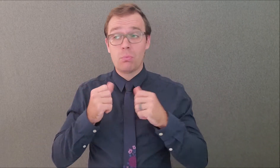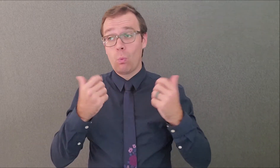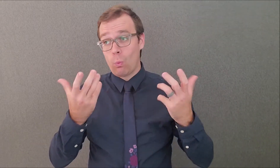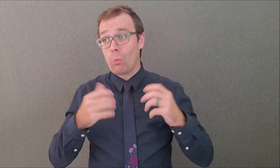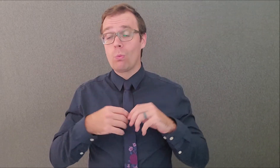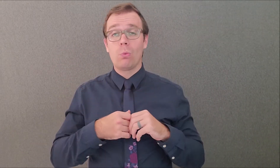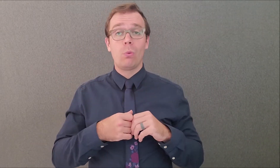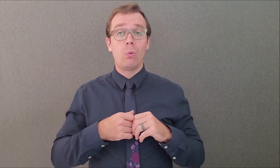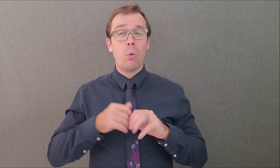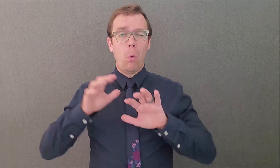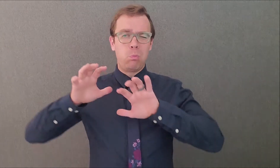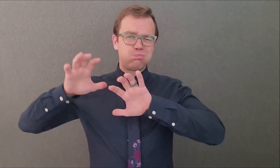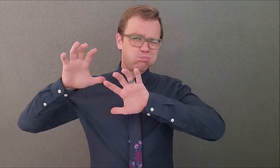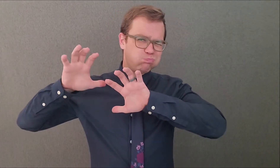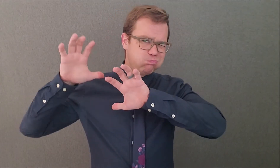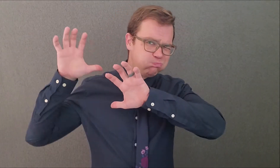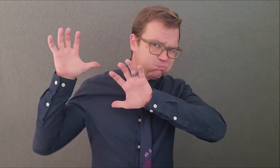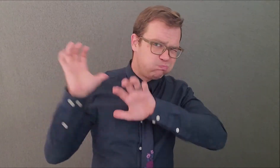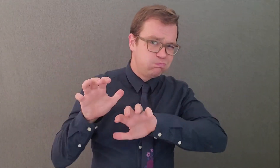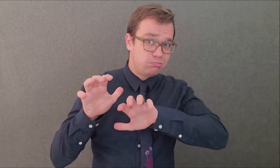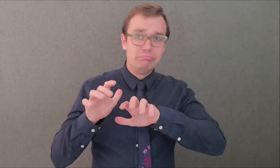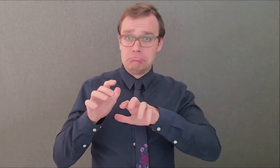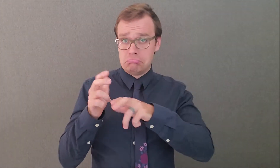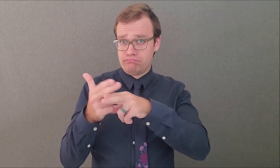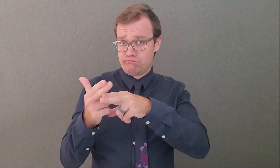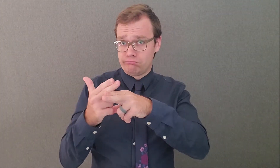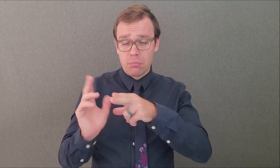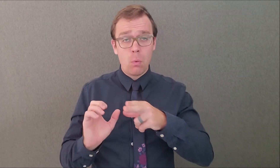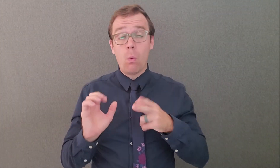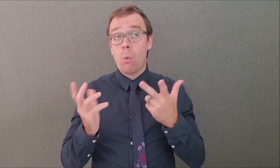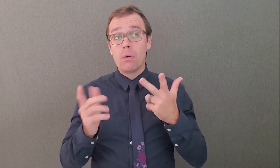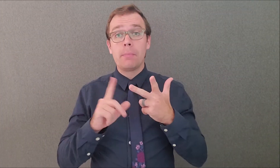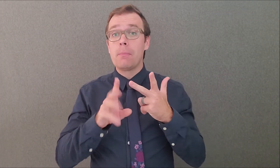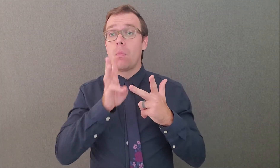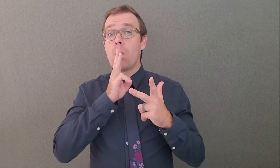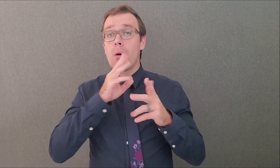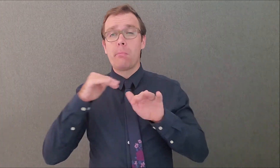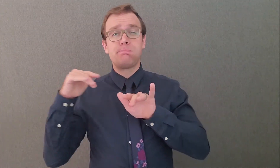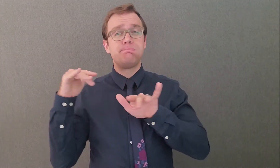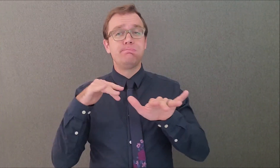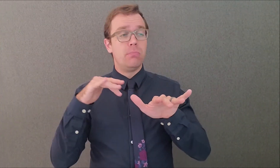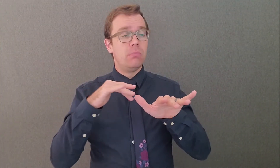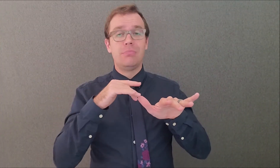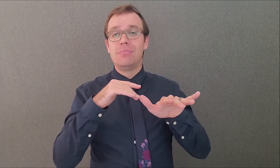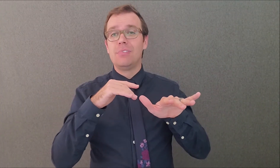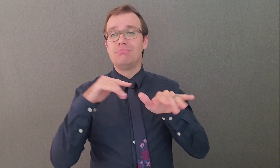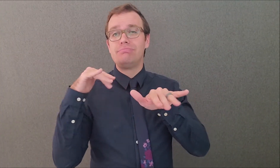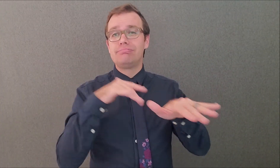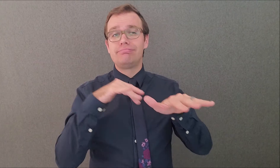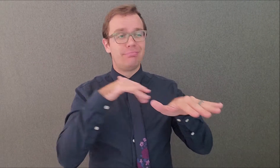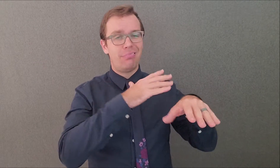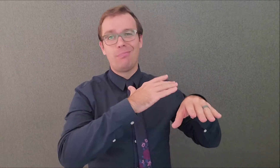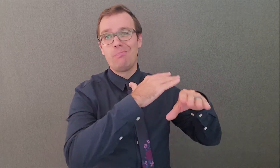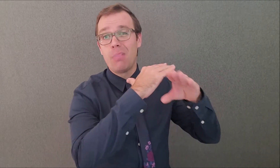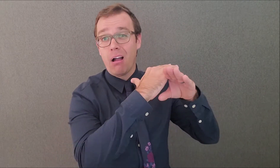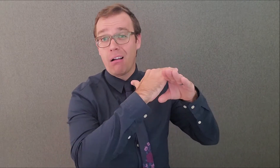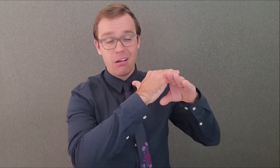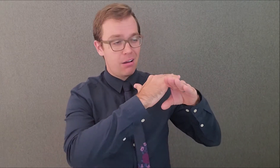when intense rain falls over a short period of time, or when debris buildup causes a river or stream